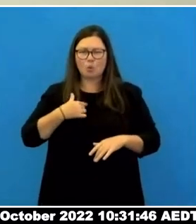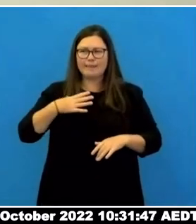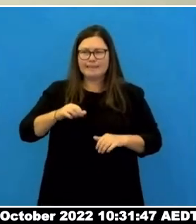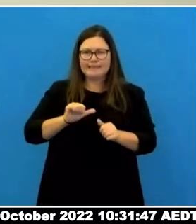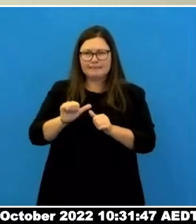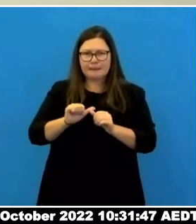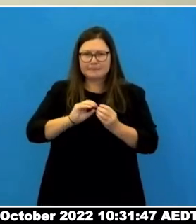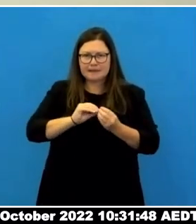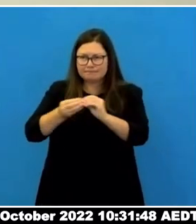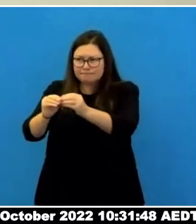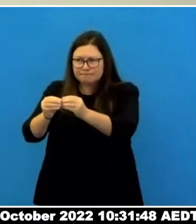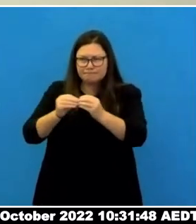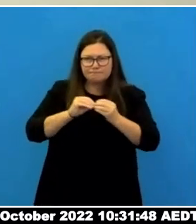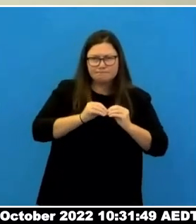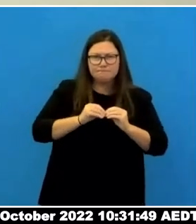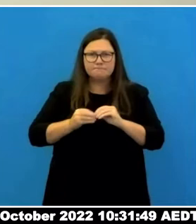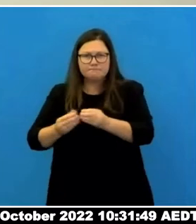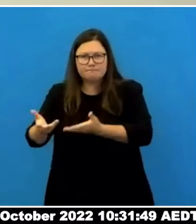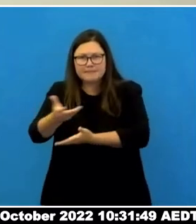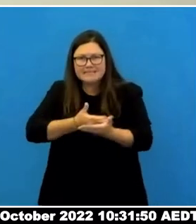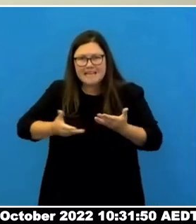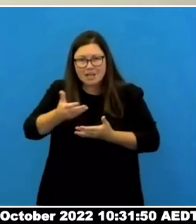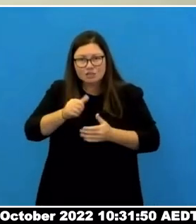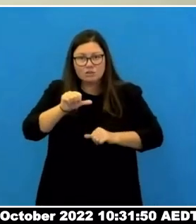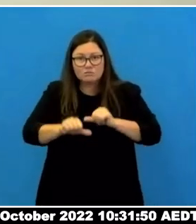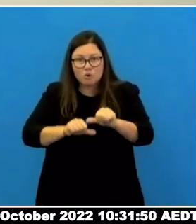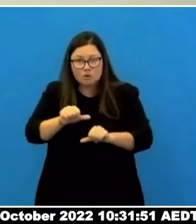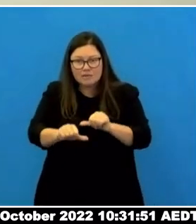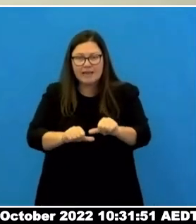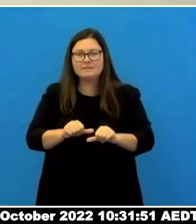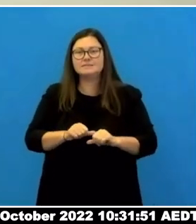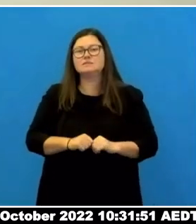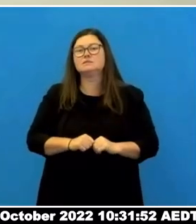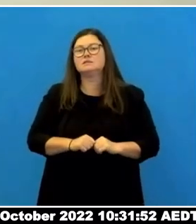and people are, if they are unhappy or aren't able to obtain